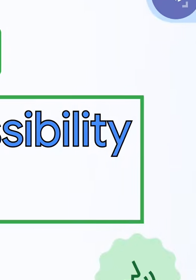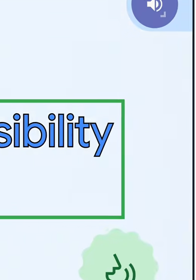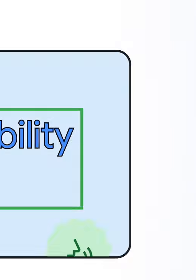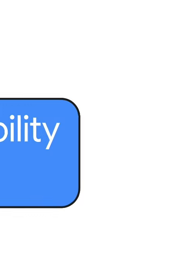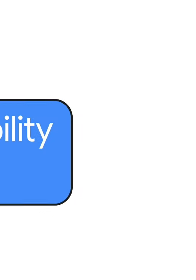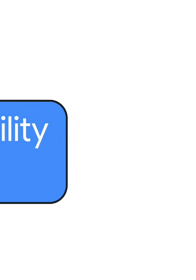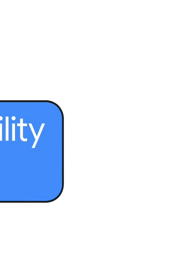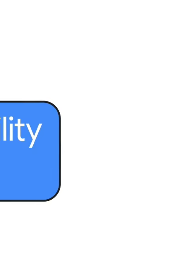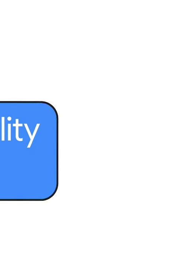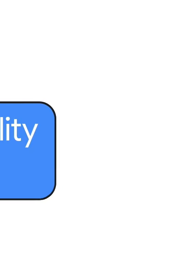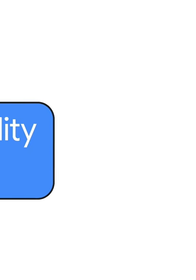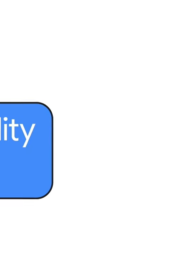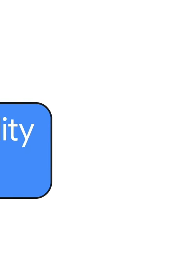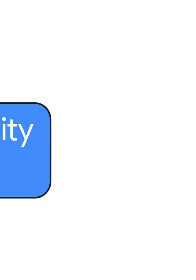[voiceover] What’s New in Google Accessibility